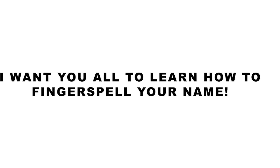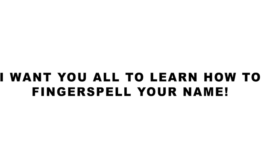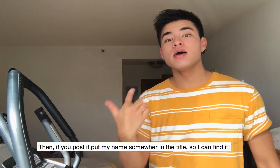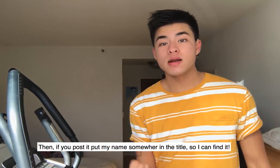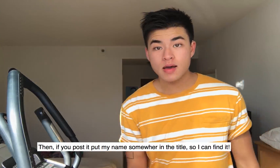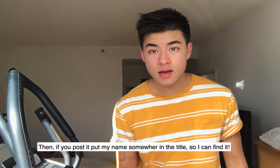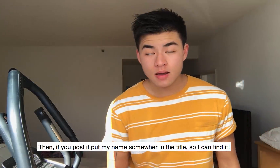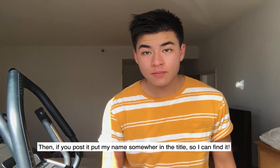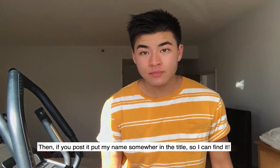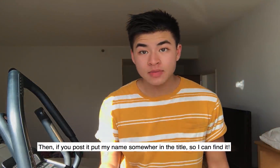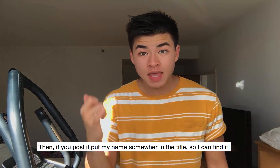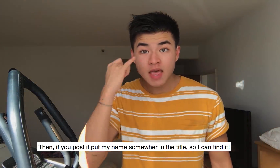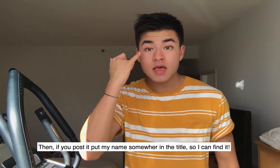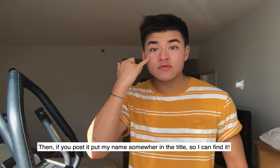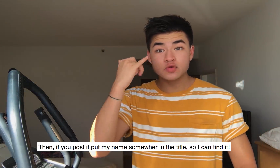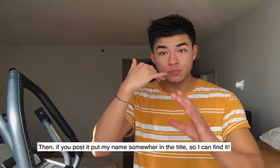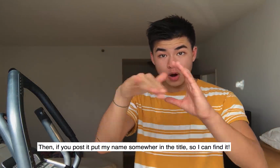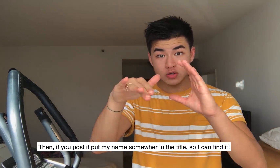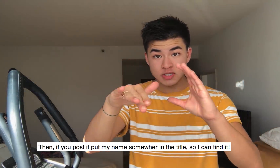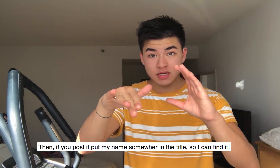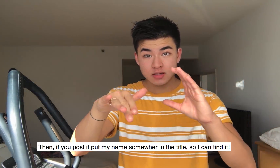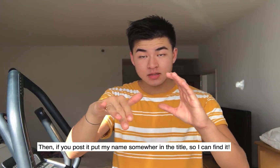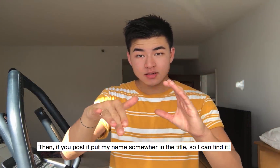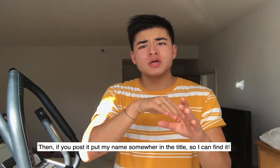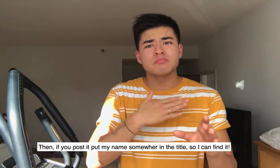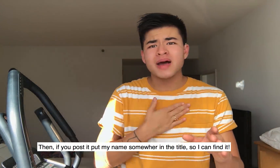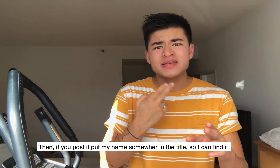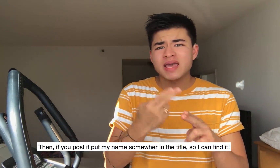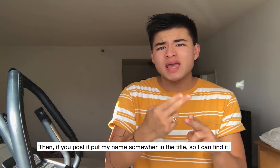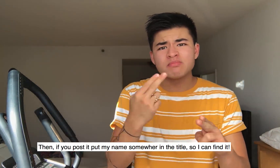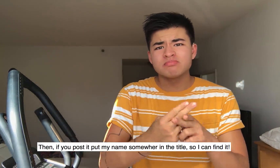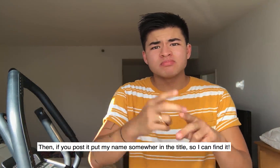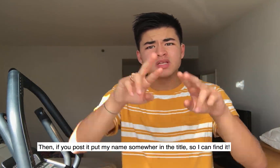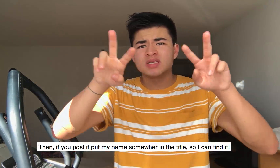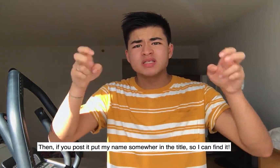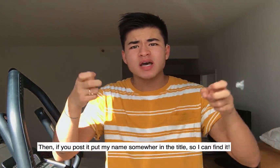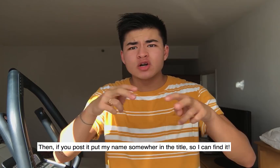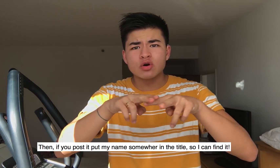Then if you post it put my name in the title